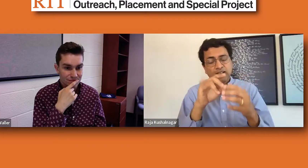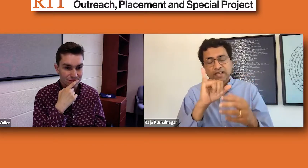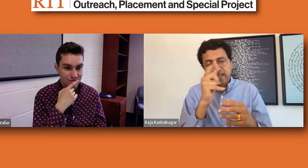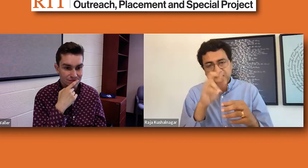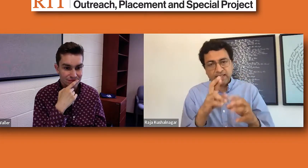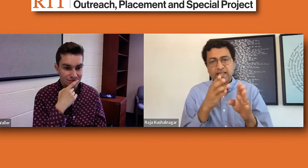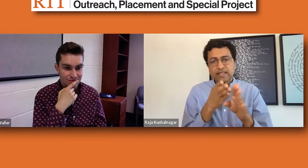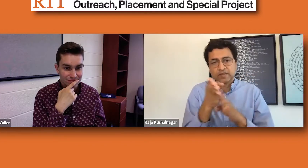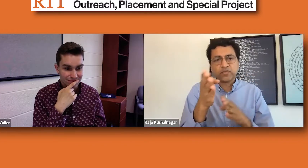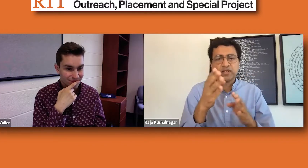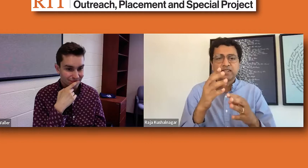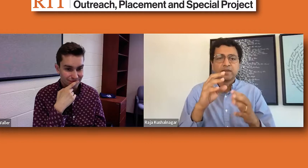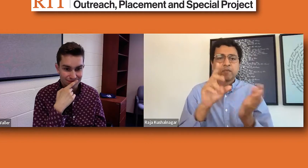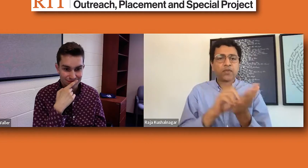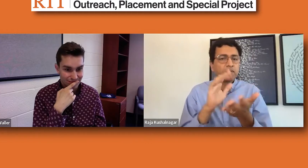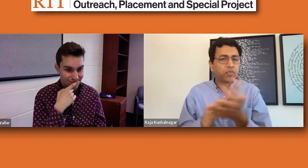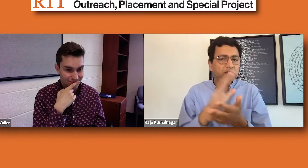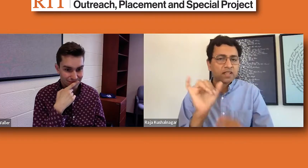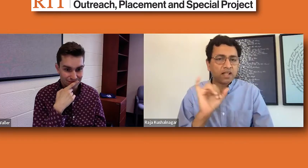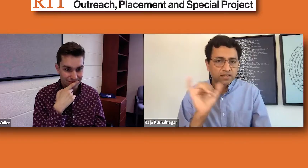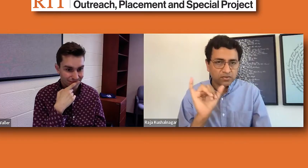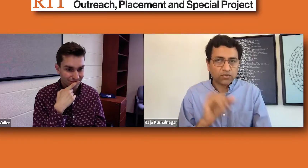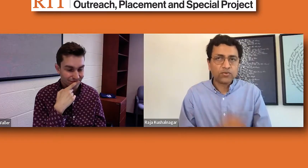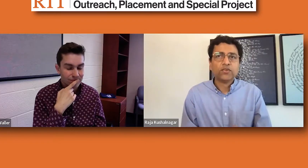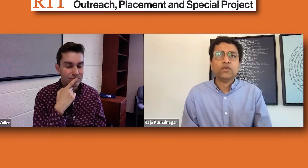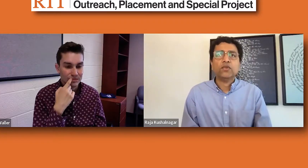Having that interdisciplinary approach is effective.